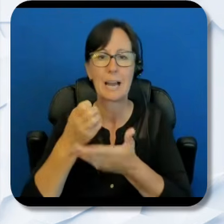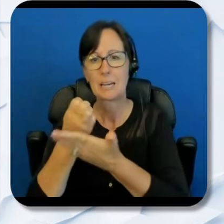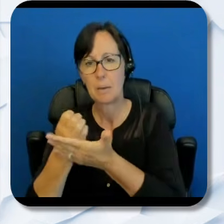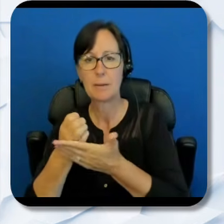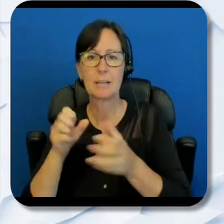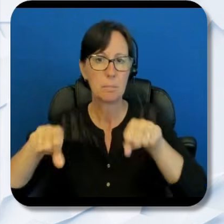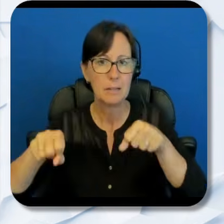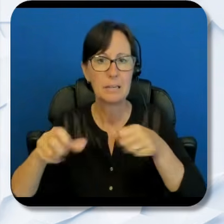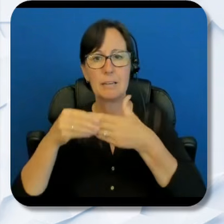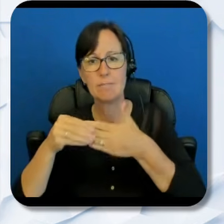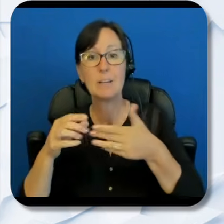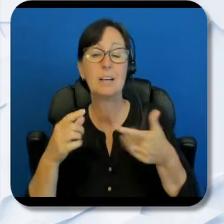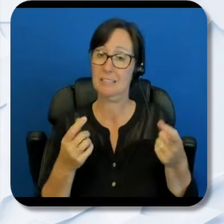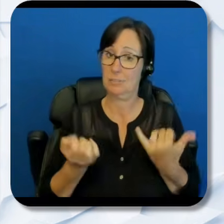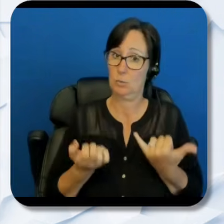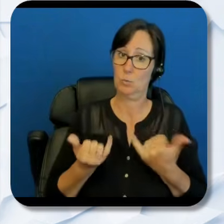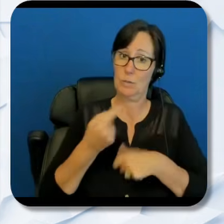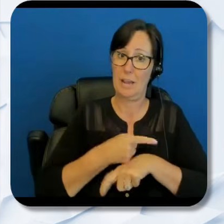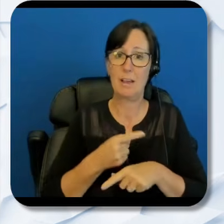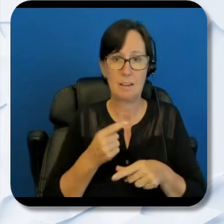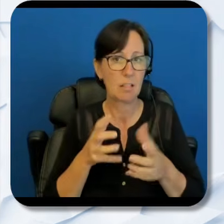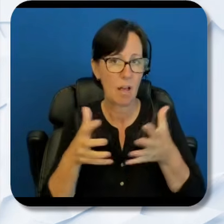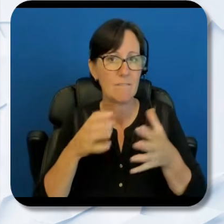there is still tremendous value in post-secondary education as probably